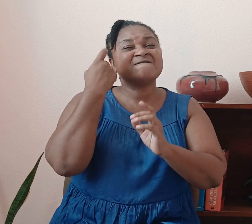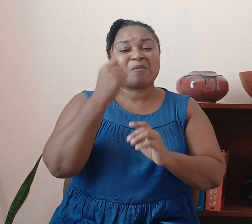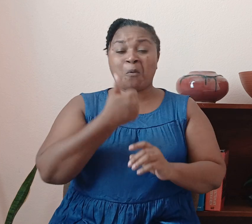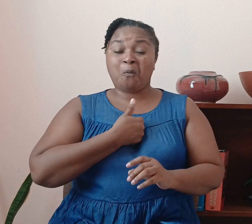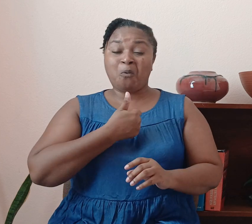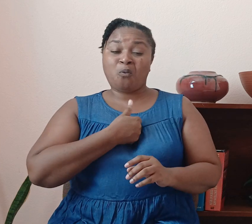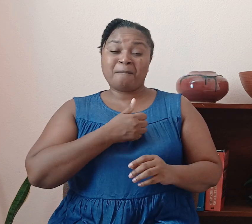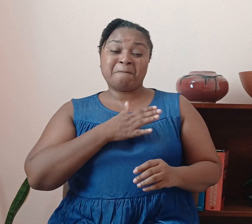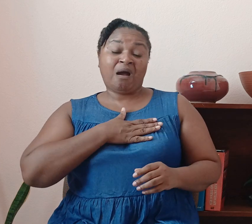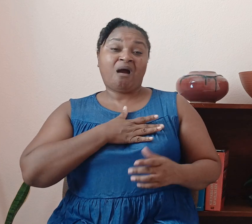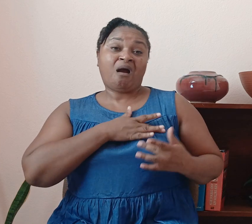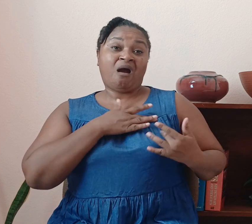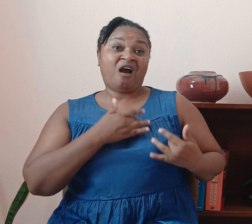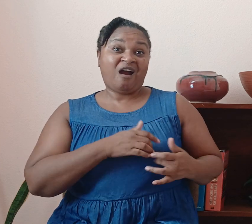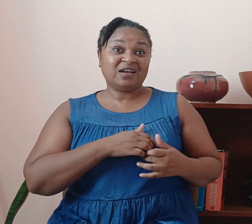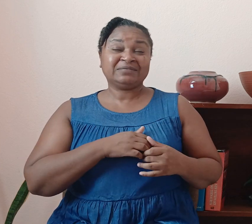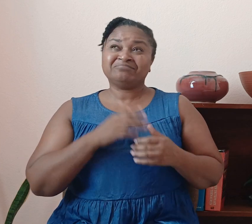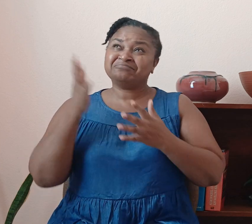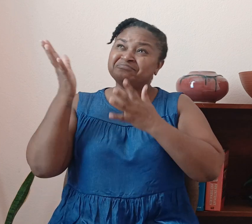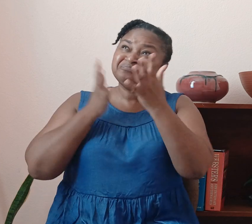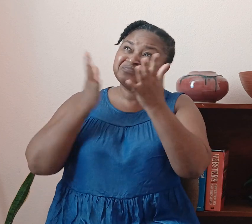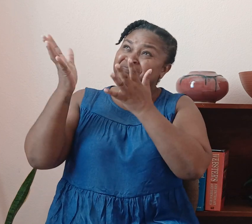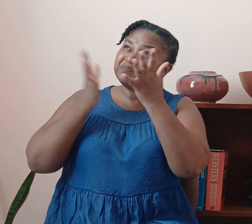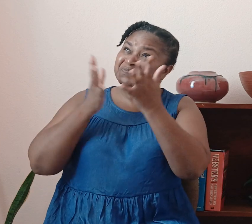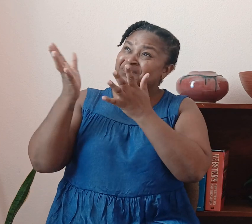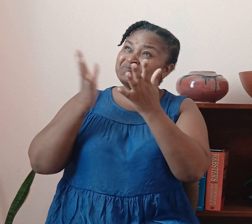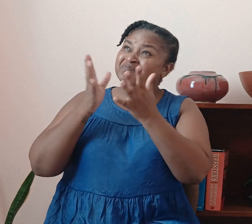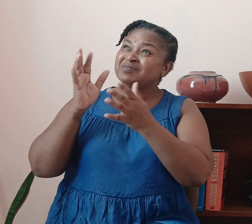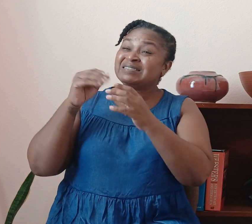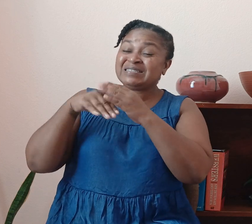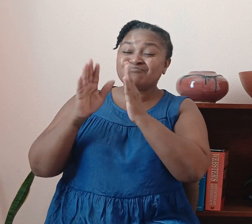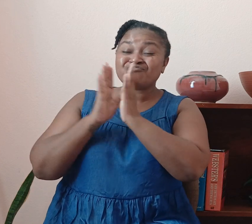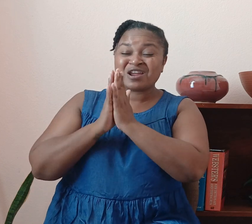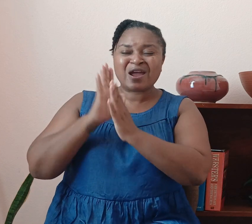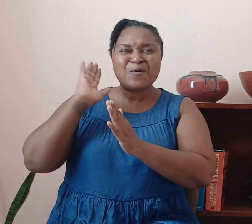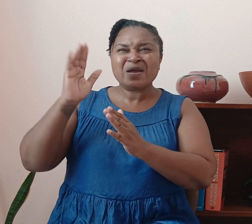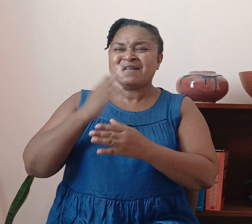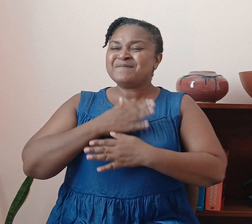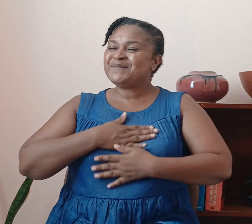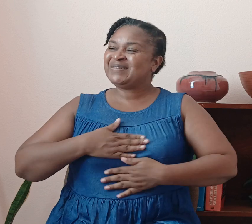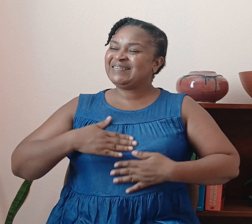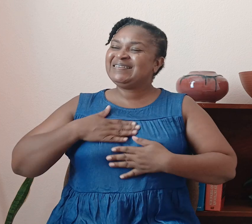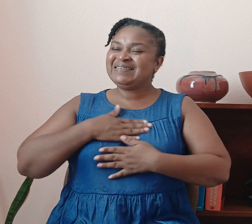Talking to Him like this will please Him. So, here are some